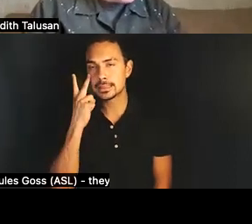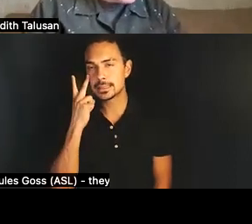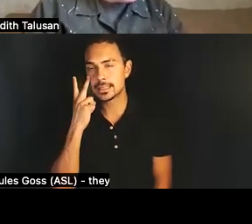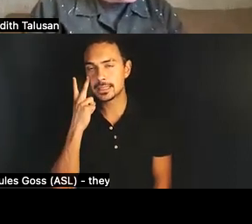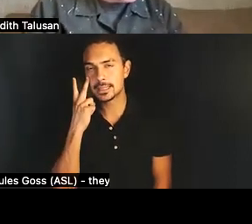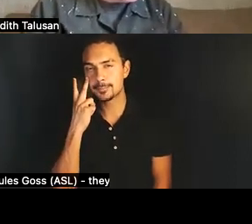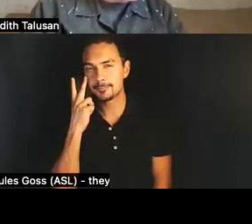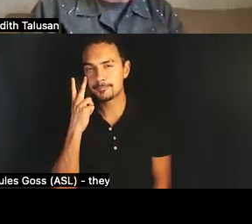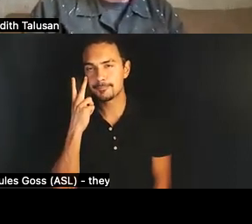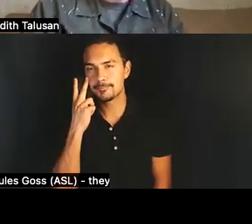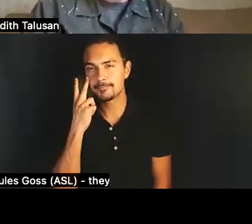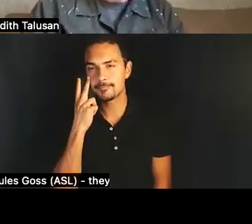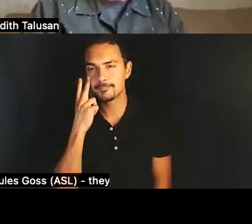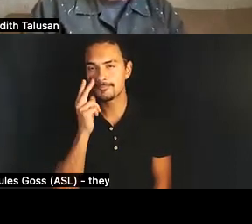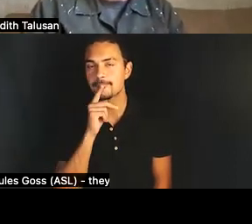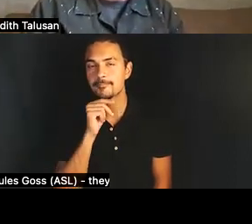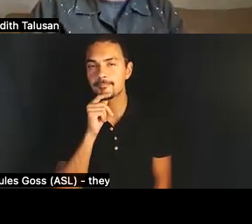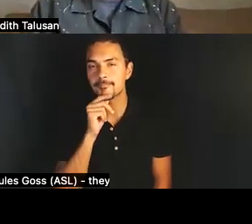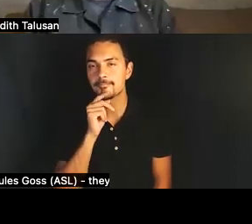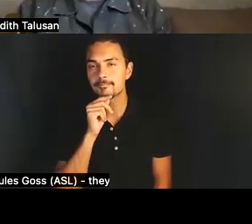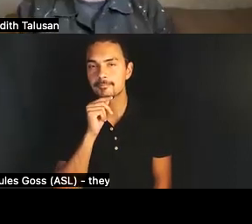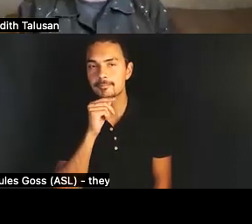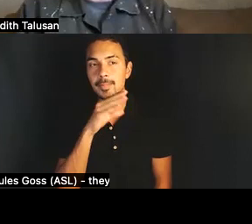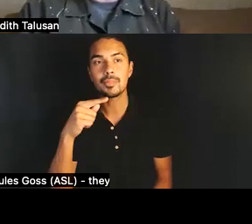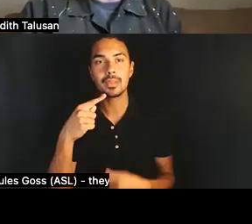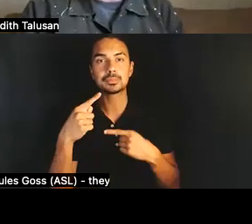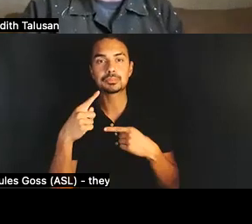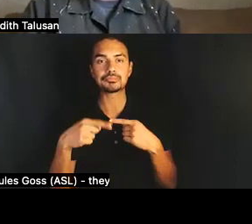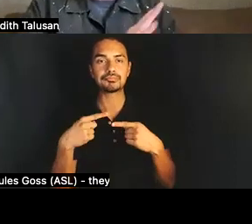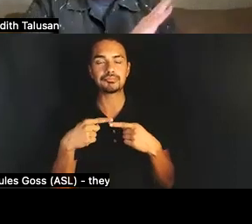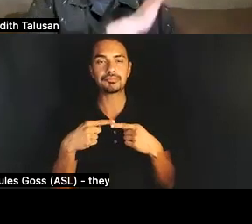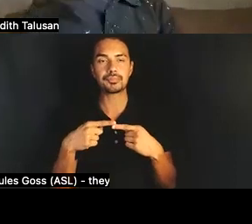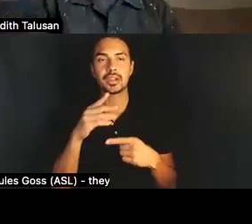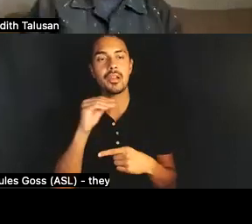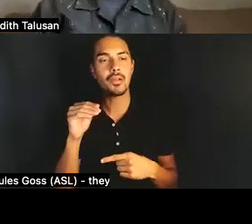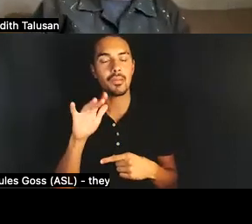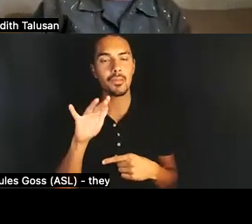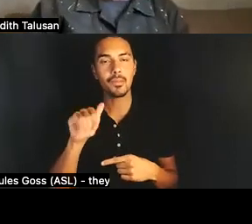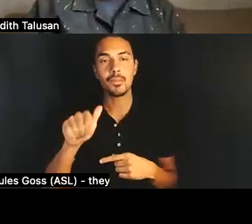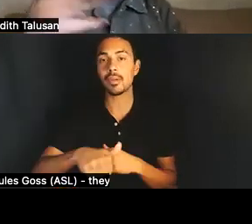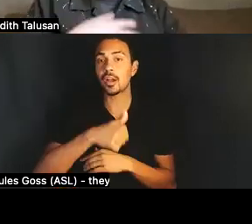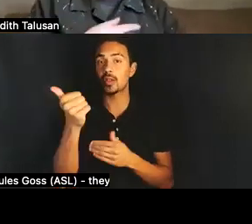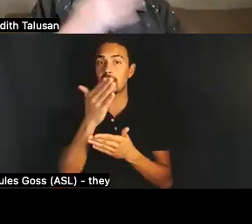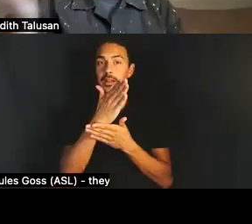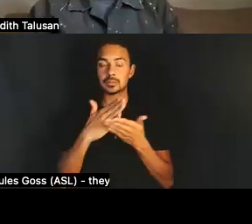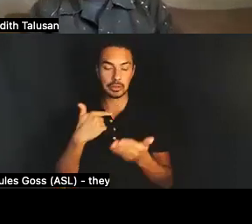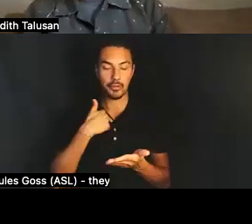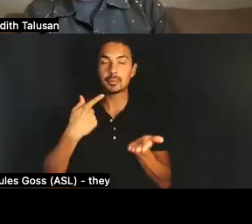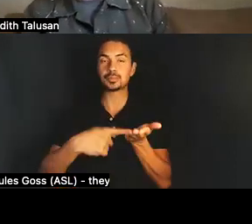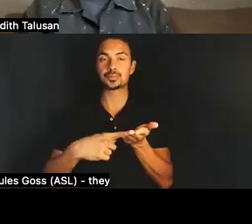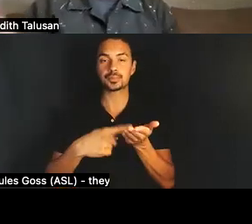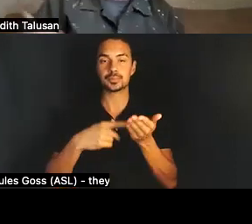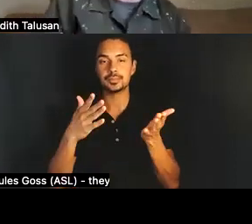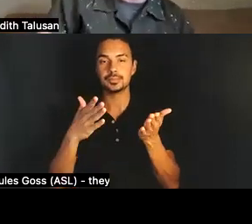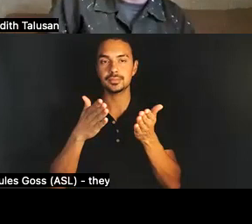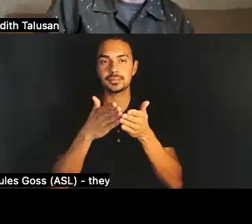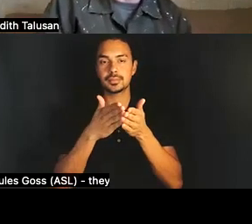Let us see…